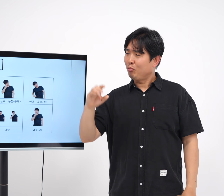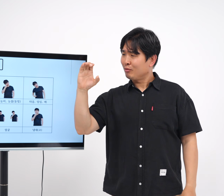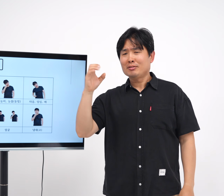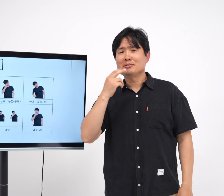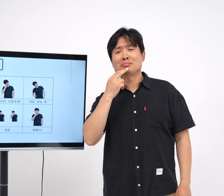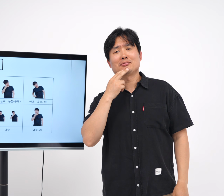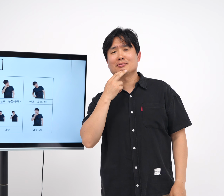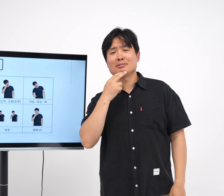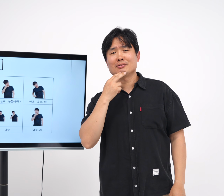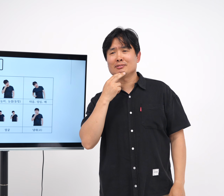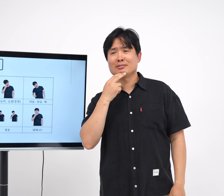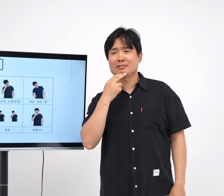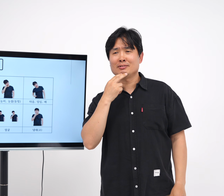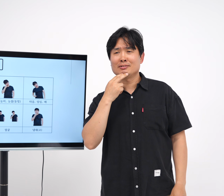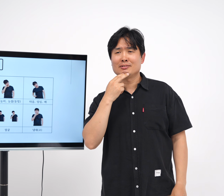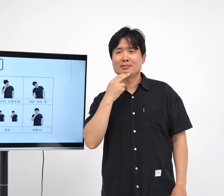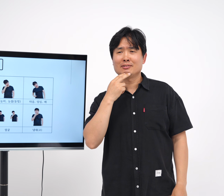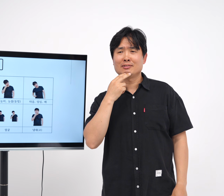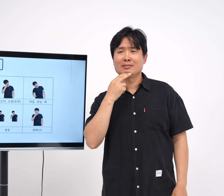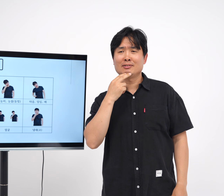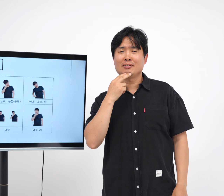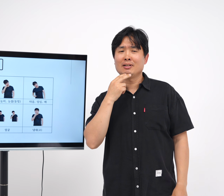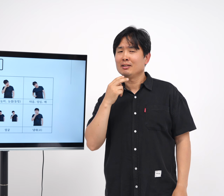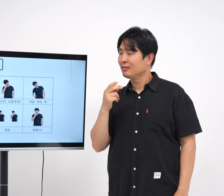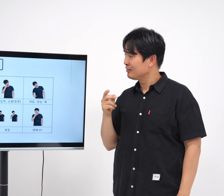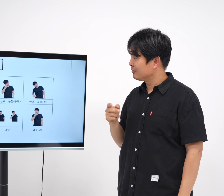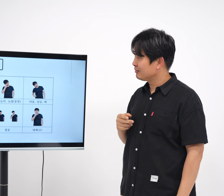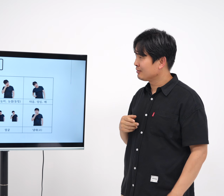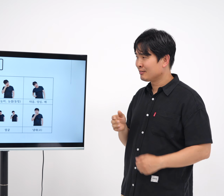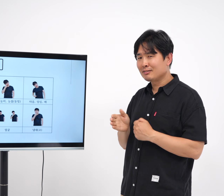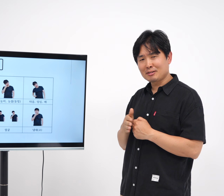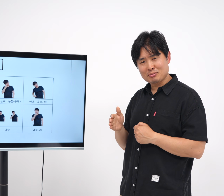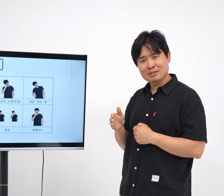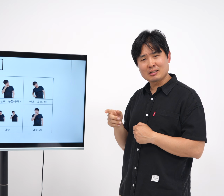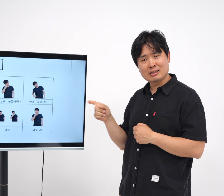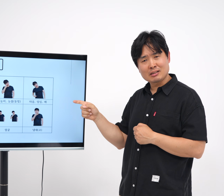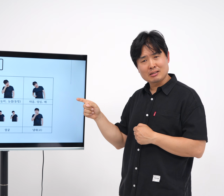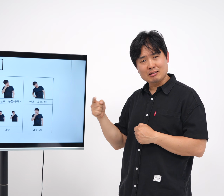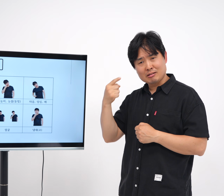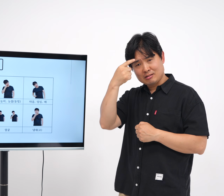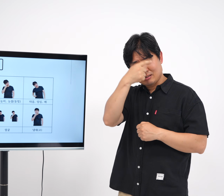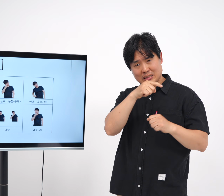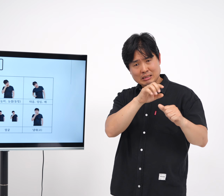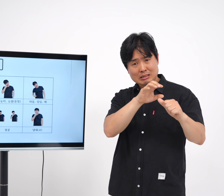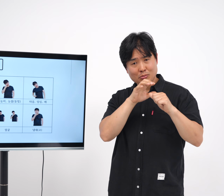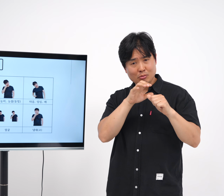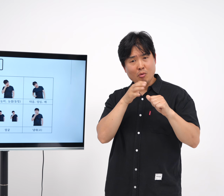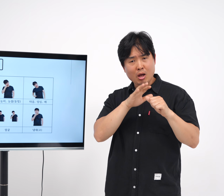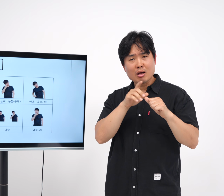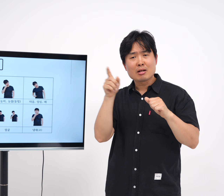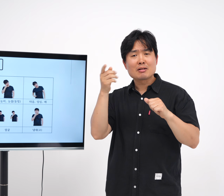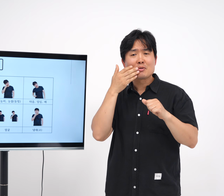C doesn't exist. Therefore, sign words using the face or body